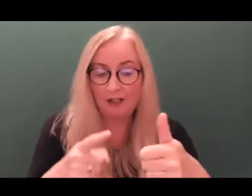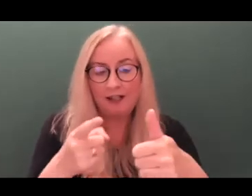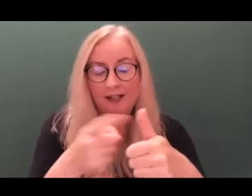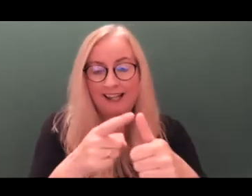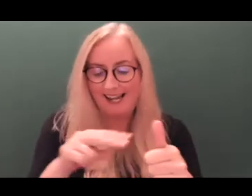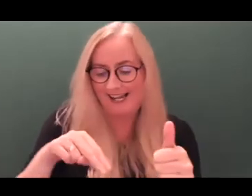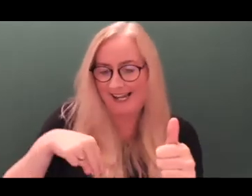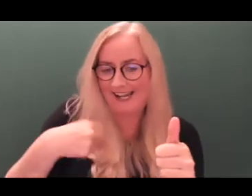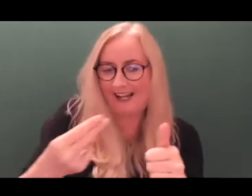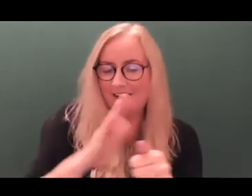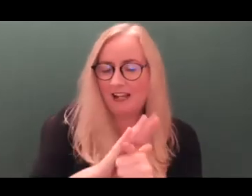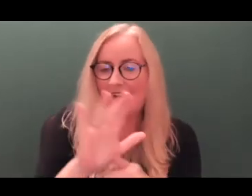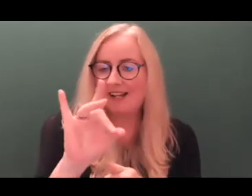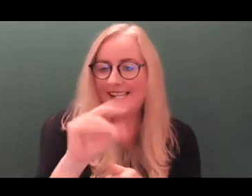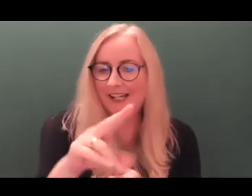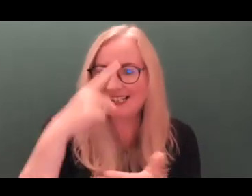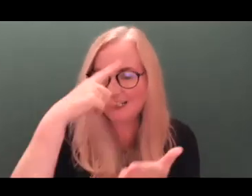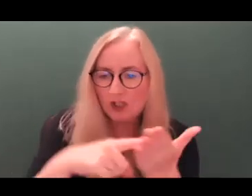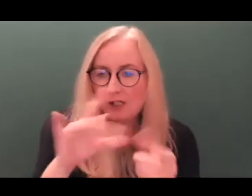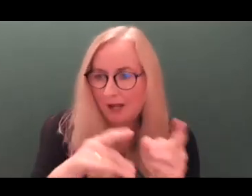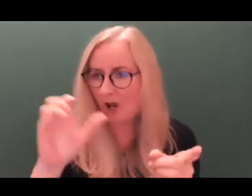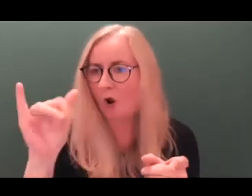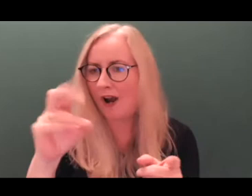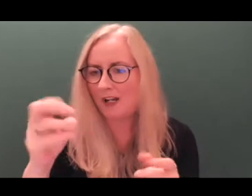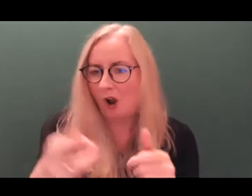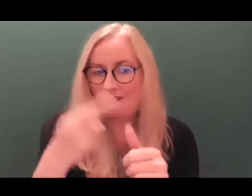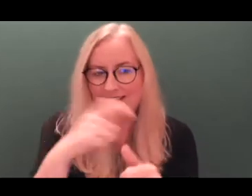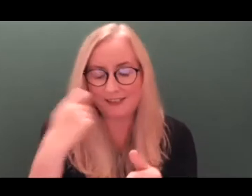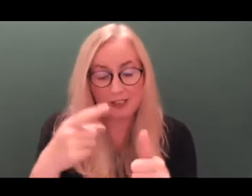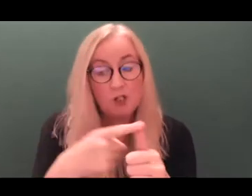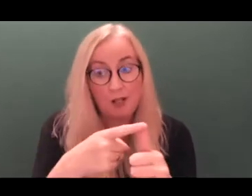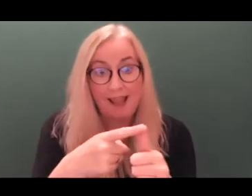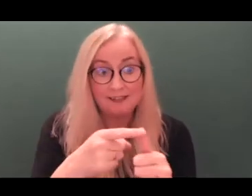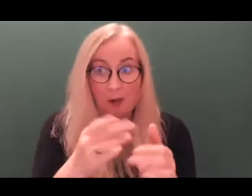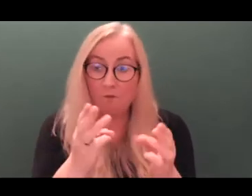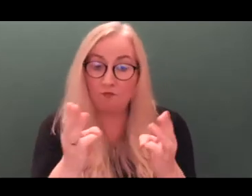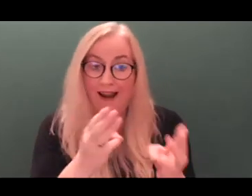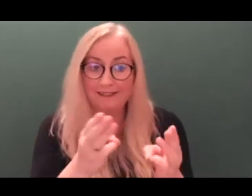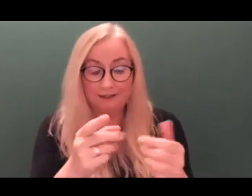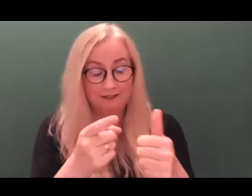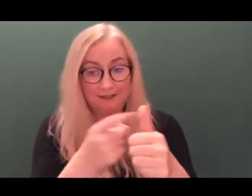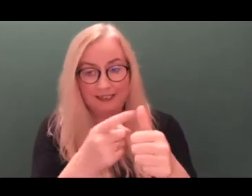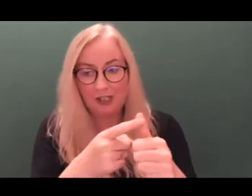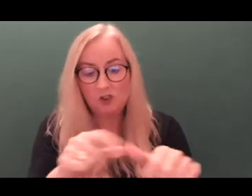making which Áine already spoke about. That's a prevailing practice. The consent to Vaccination